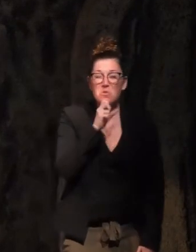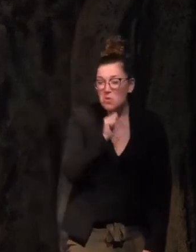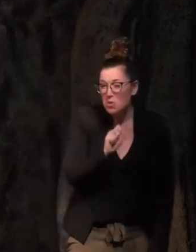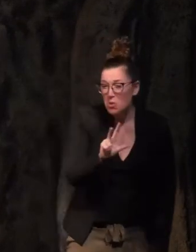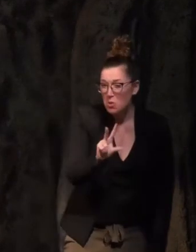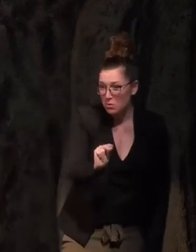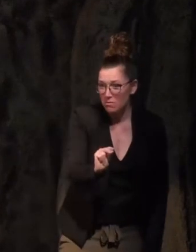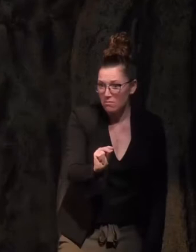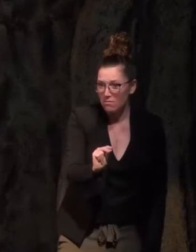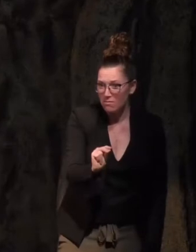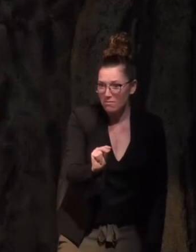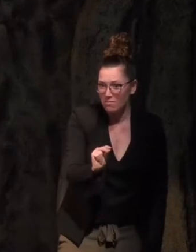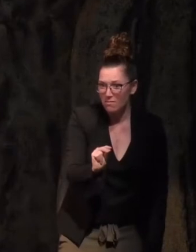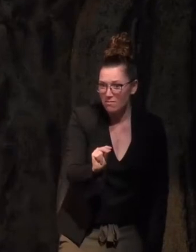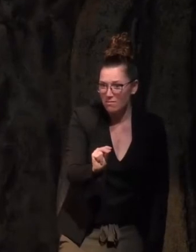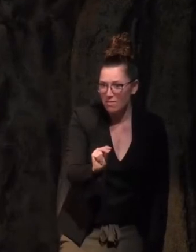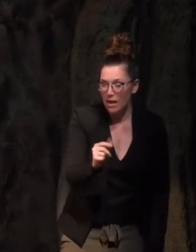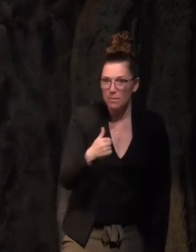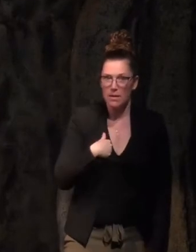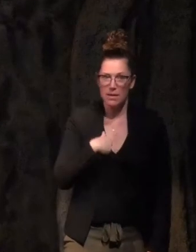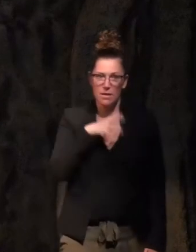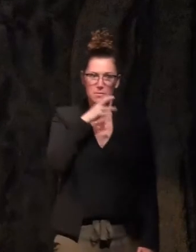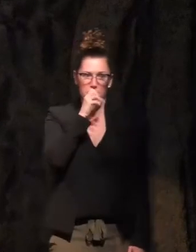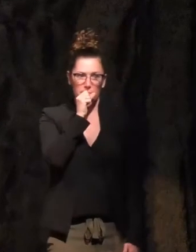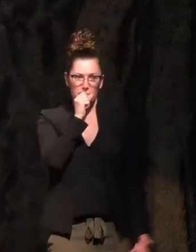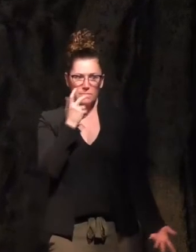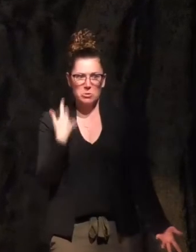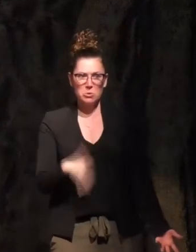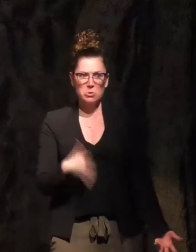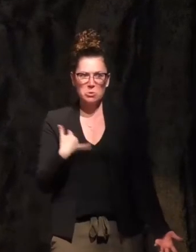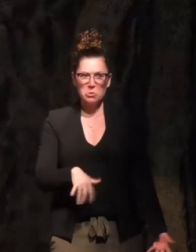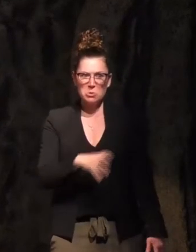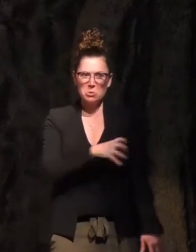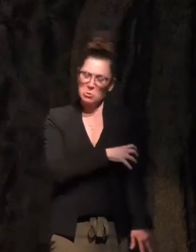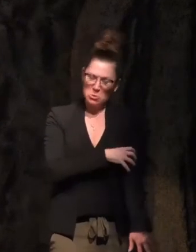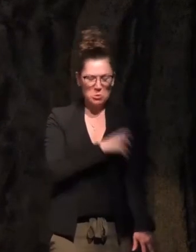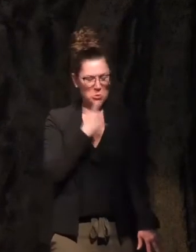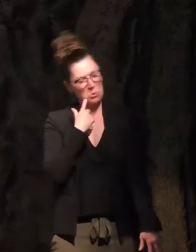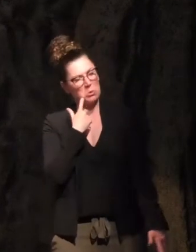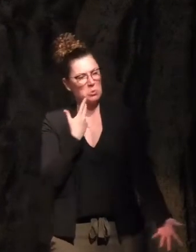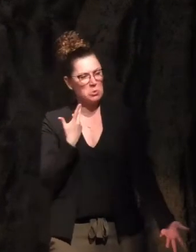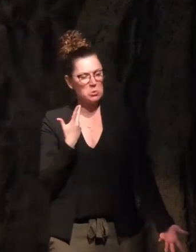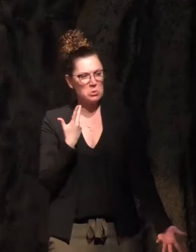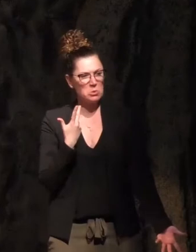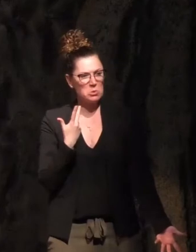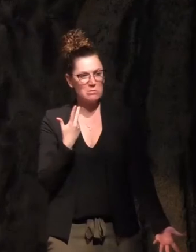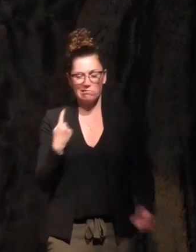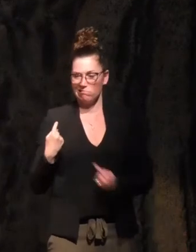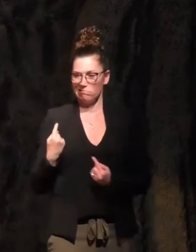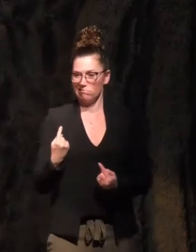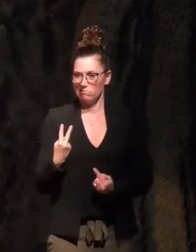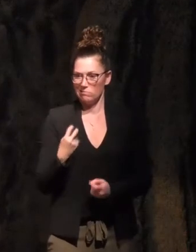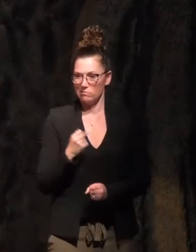It's amazing how powerful that jealousy thing can be. I've gotten a lot of validation in the last two years, as much or more than any one person in this business